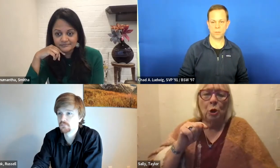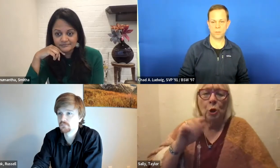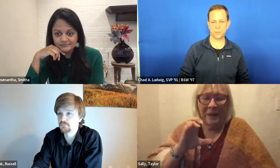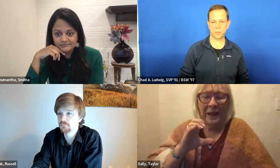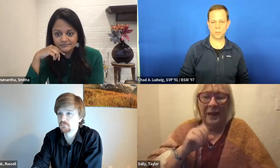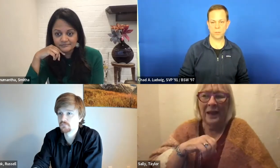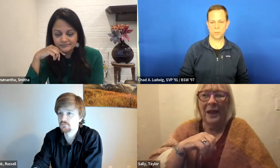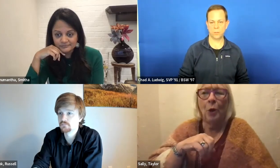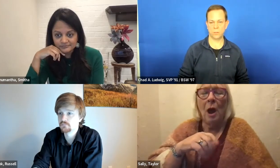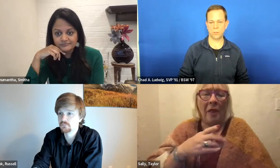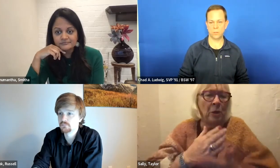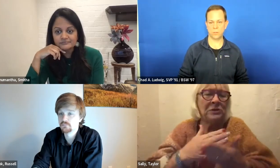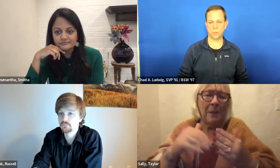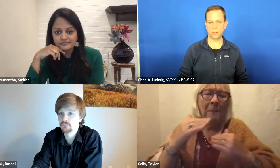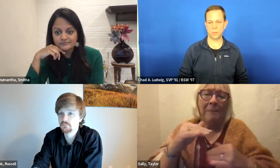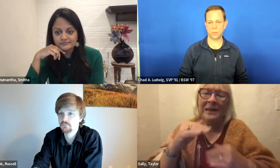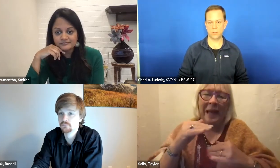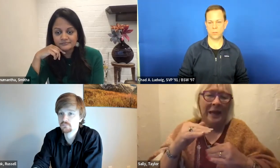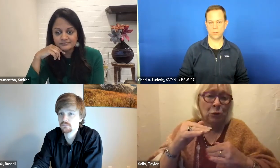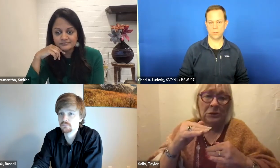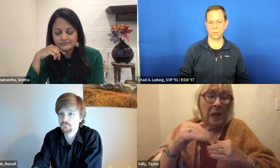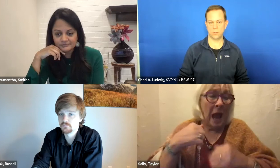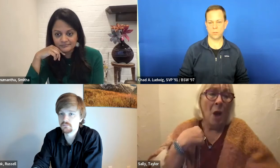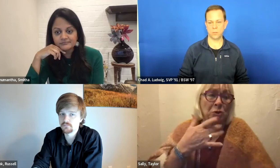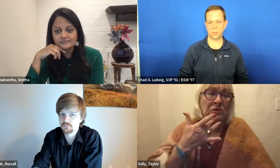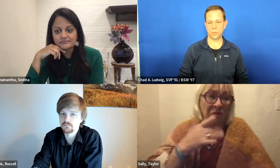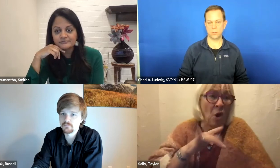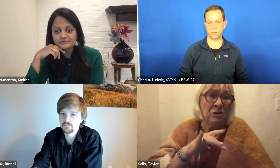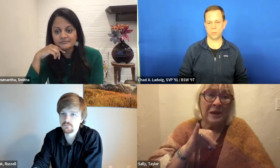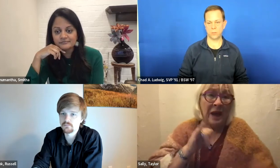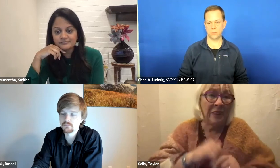We both had long-term care, and there are some limitations,